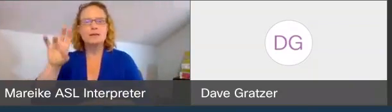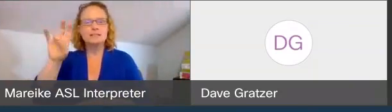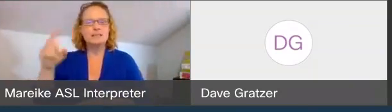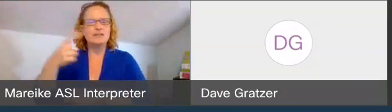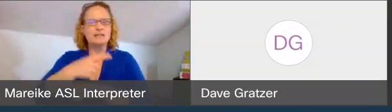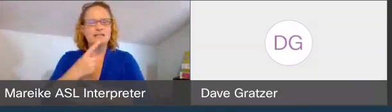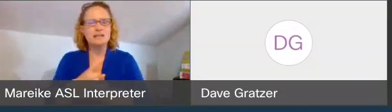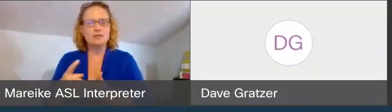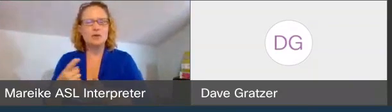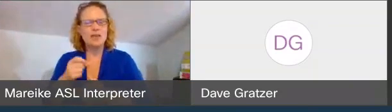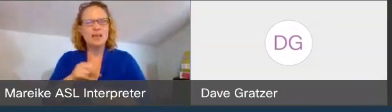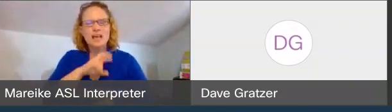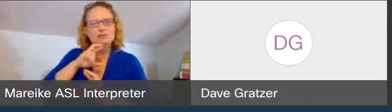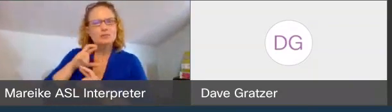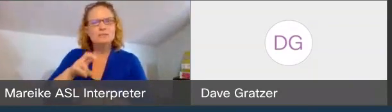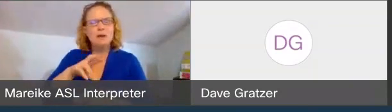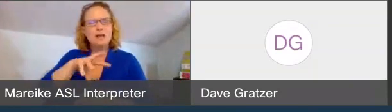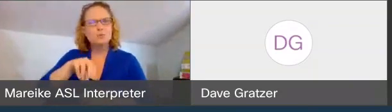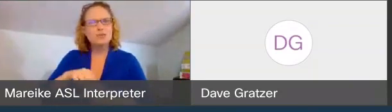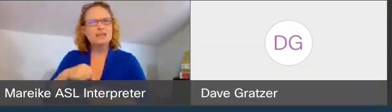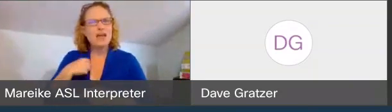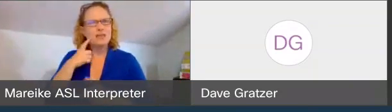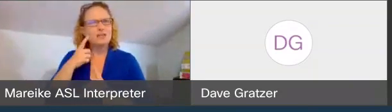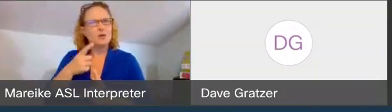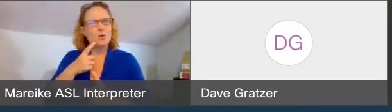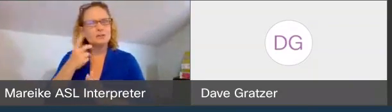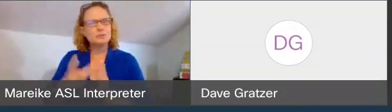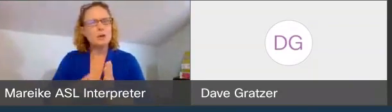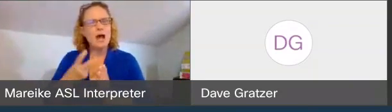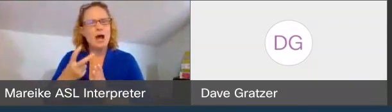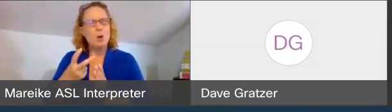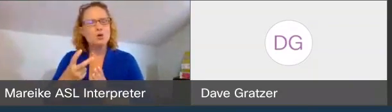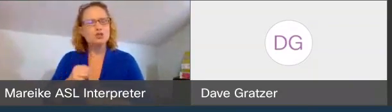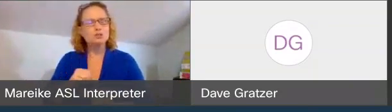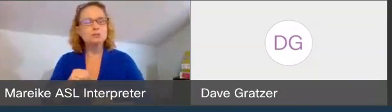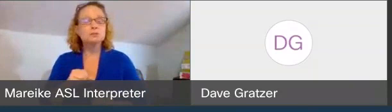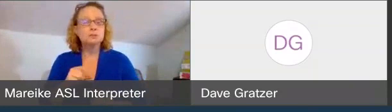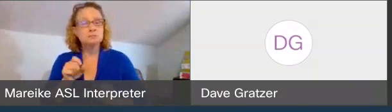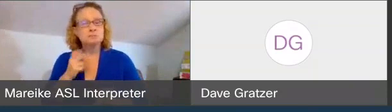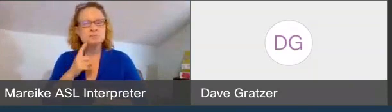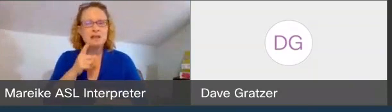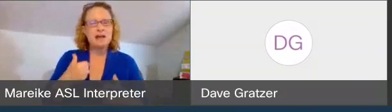aim is in about two hours of a referral. So as you can see, they have a little more capacity